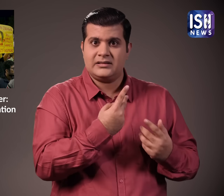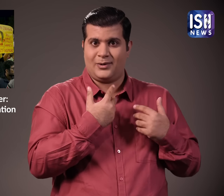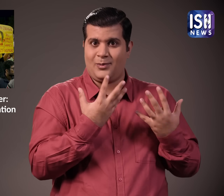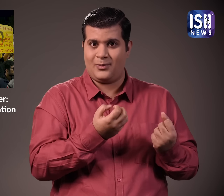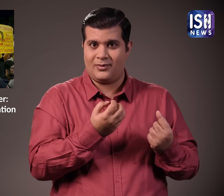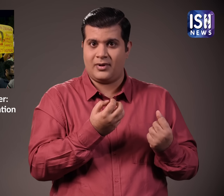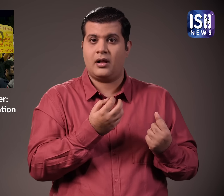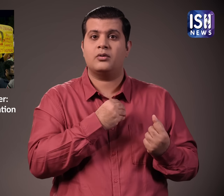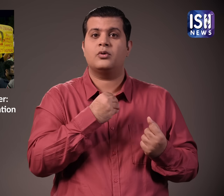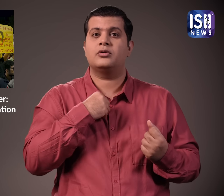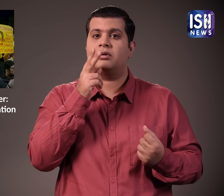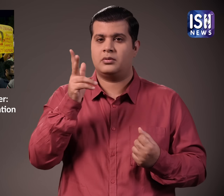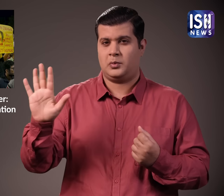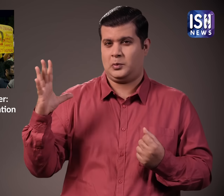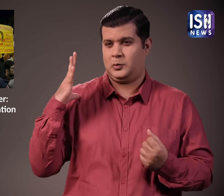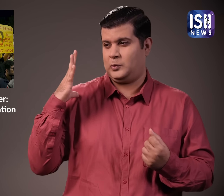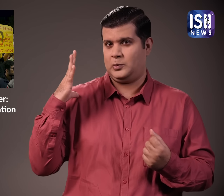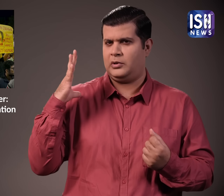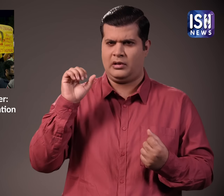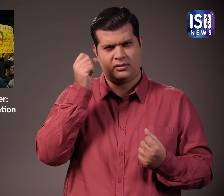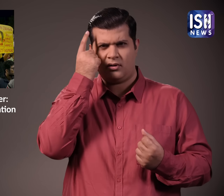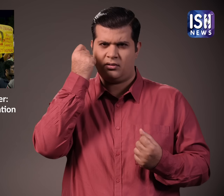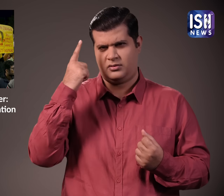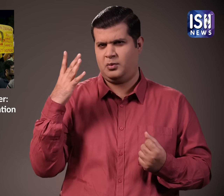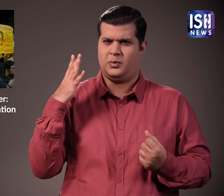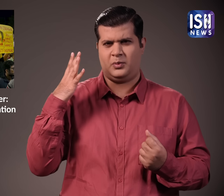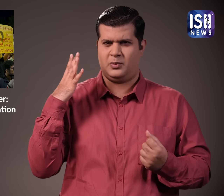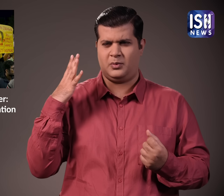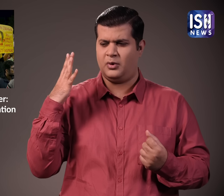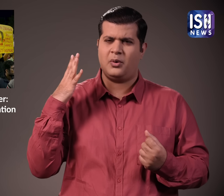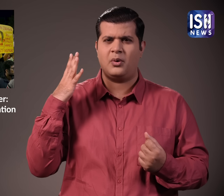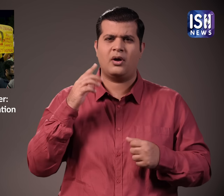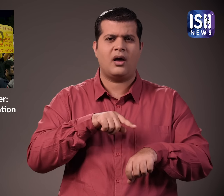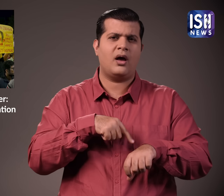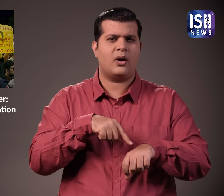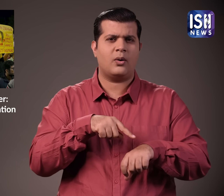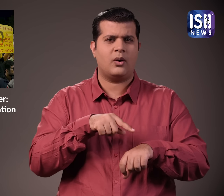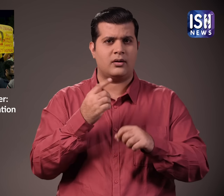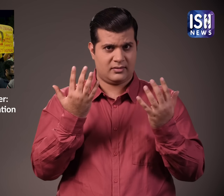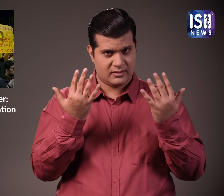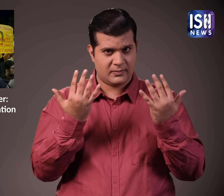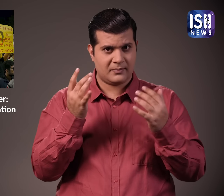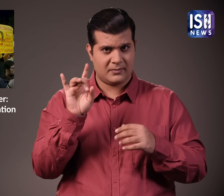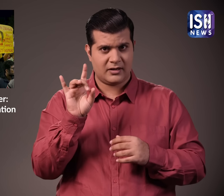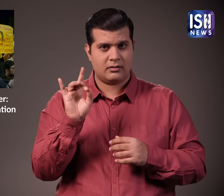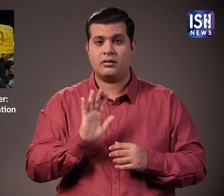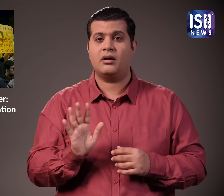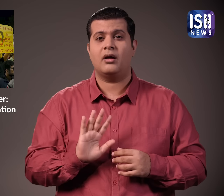they wanted to see her face. Once. They were told to wait outside. Okay. Understandable. Waiting is fine. Maybe ten minutes.